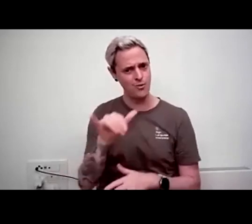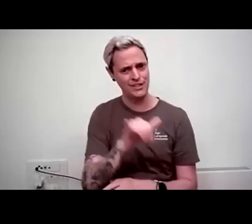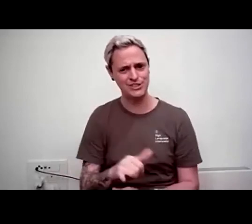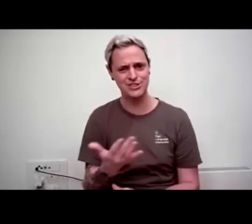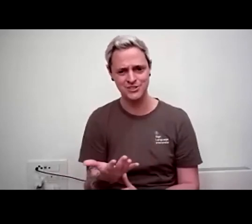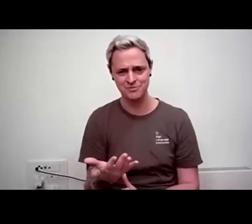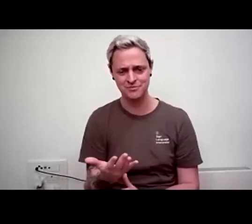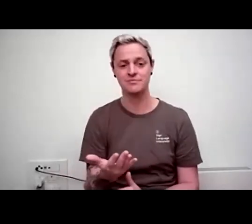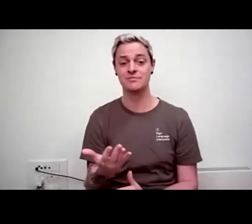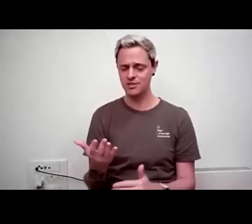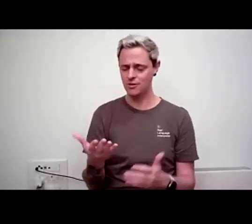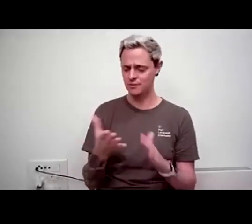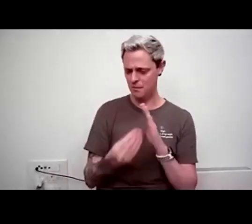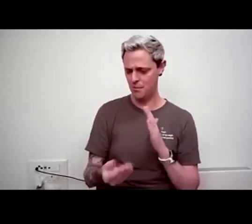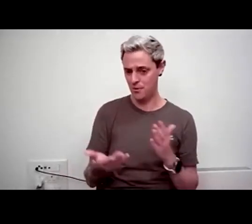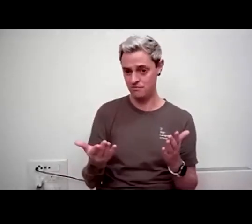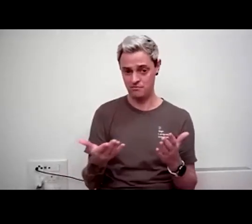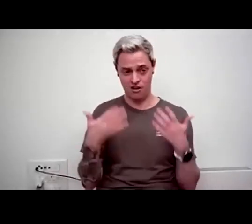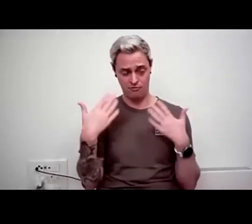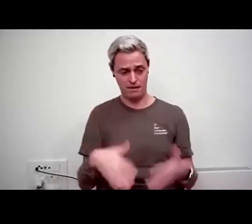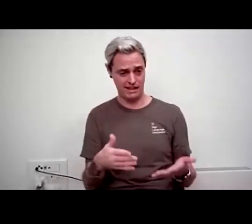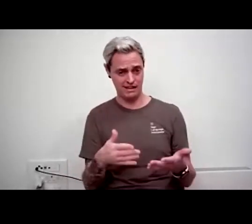So, on the one hand, I have already given a number of theological reasons